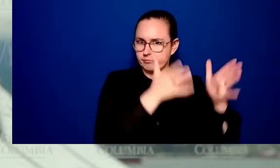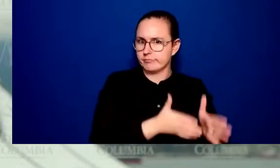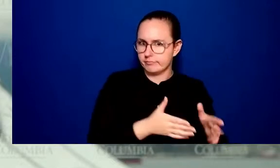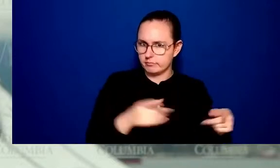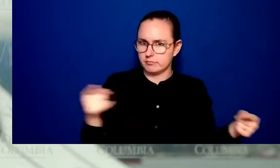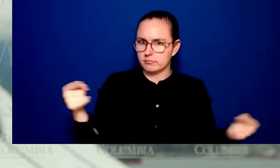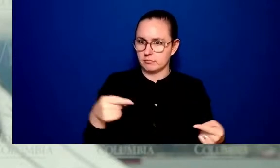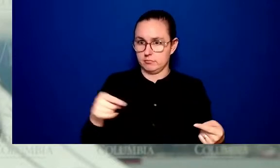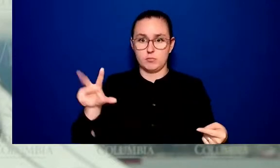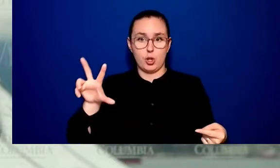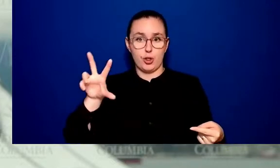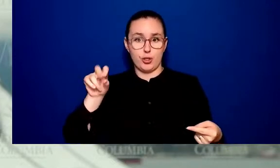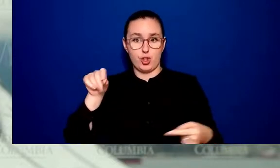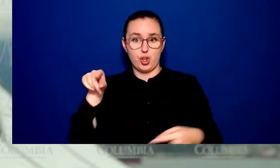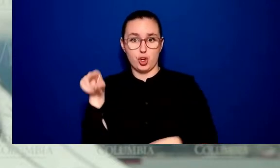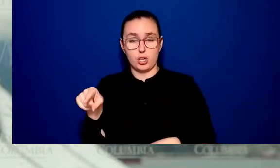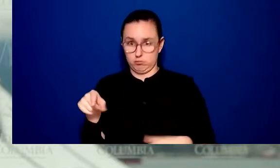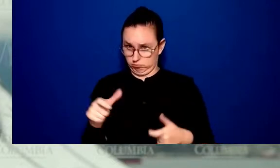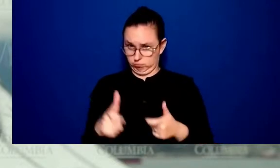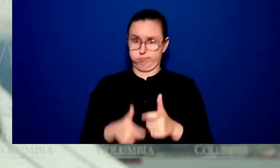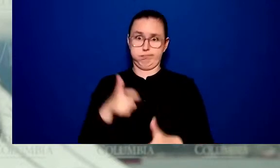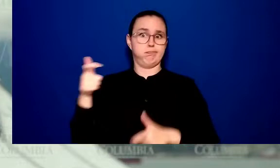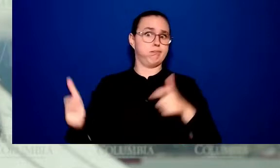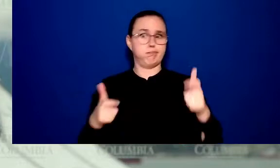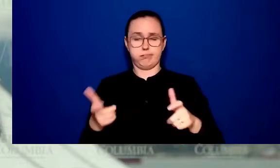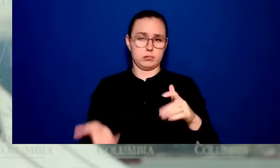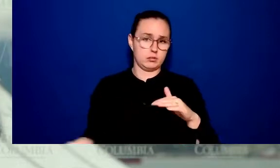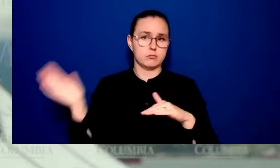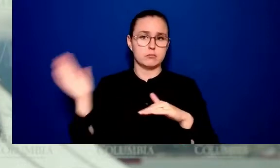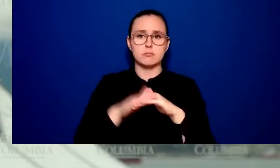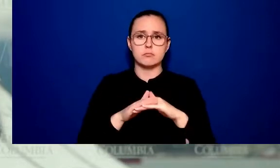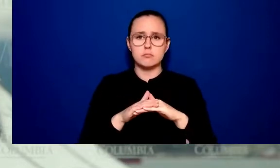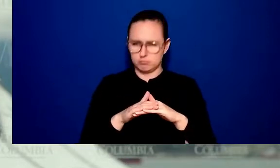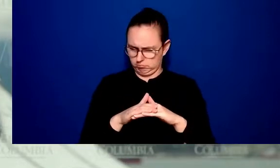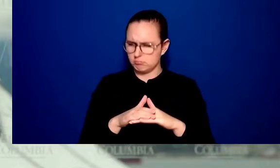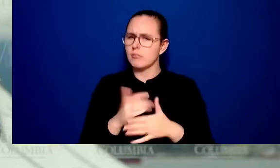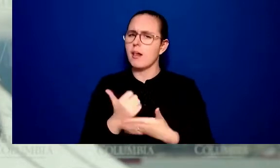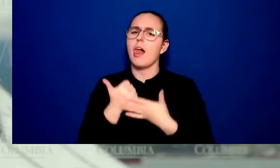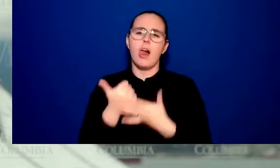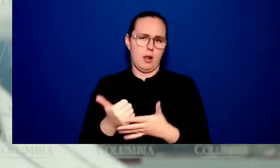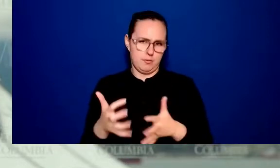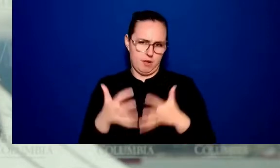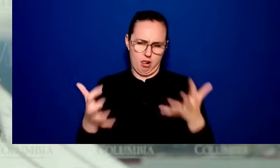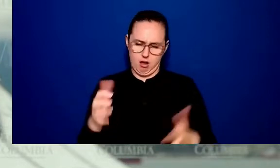that's going to help significantly. As of other steps that we're taking. I